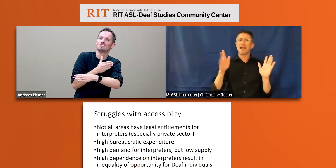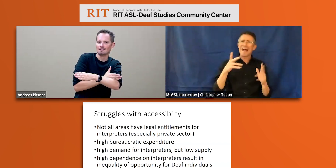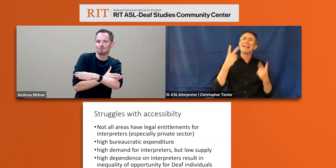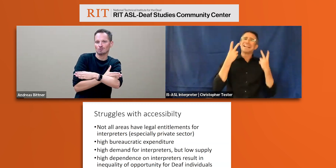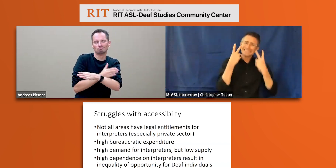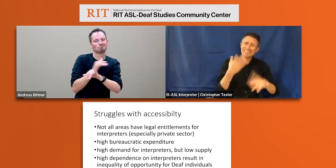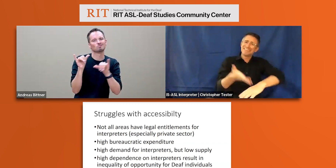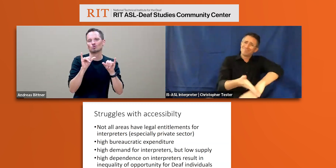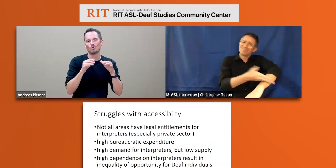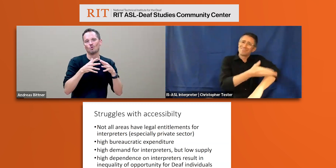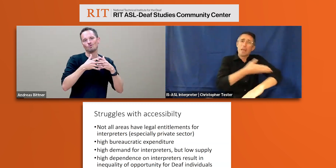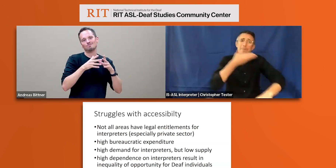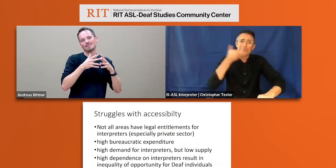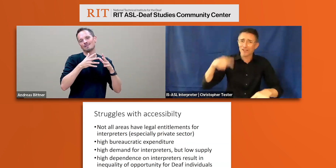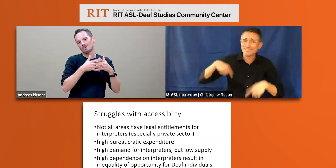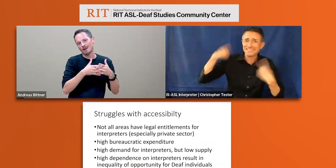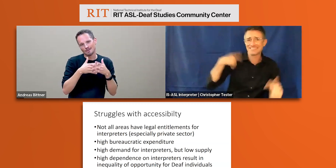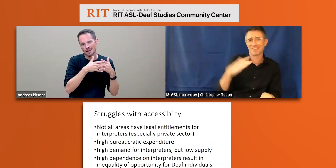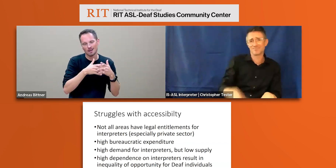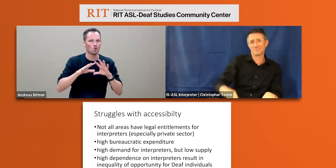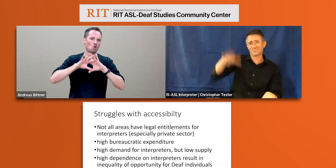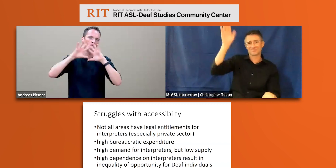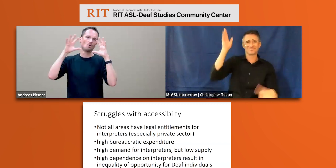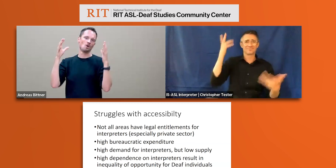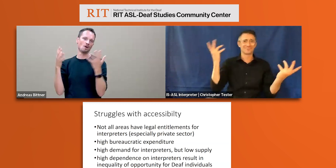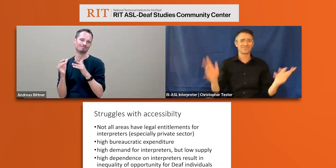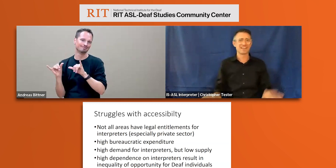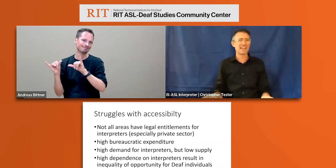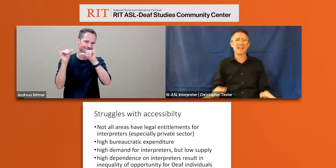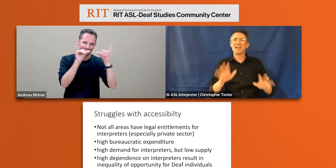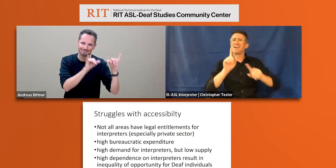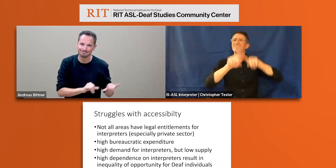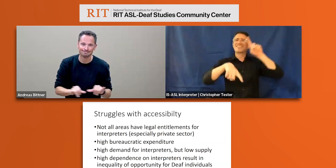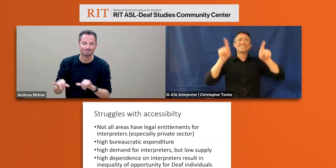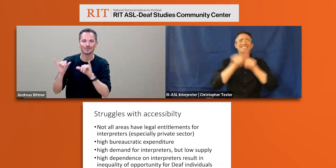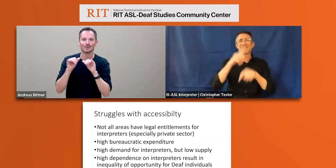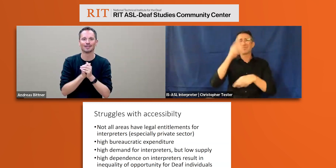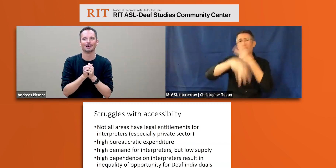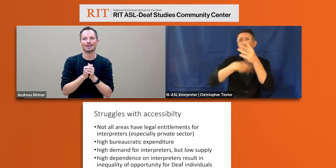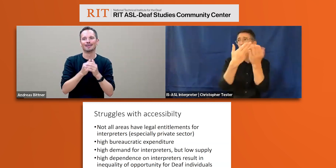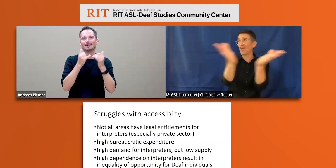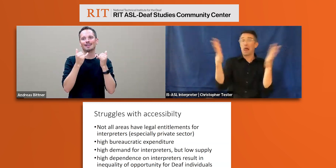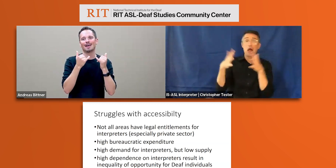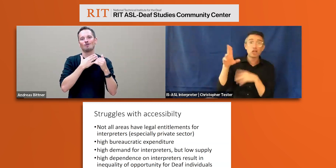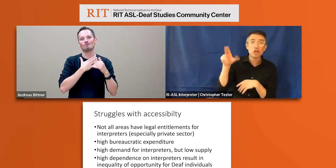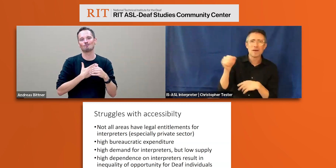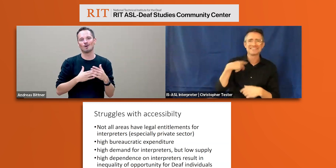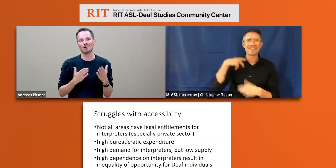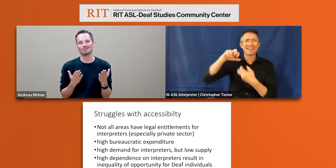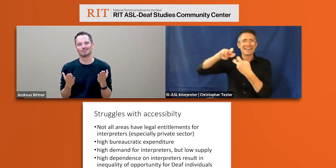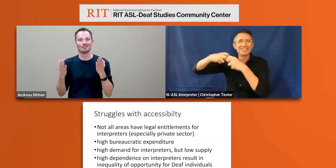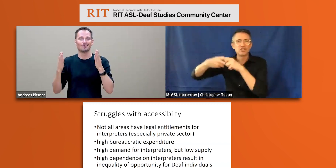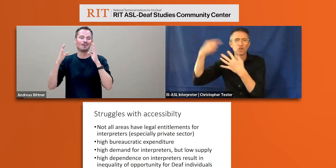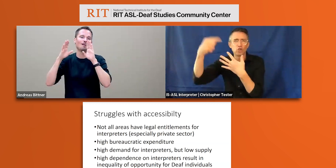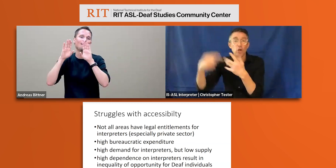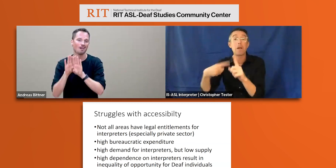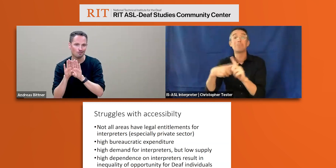of struggles that we see, too, and it definitely has gotten better as I've gotten older,